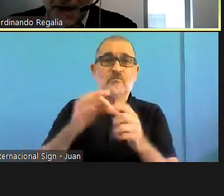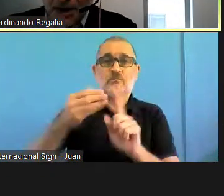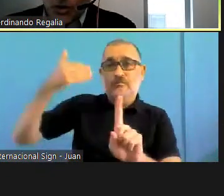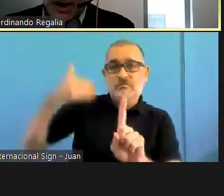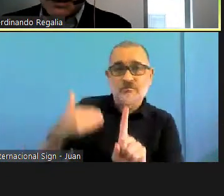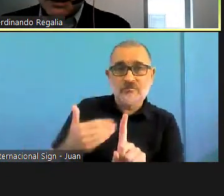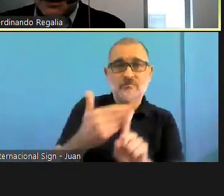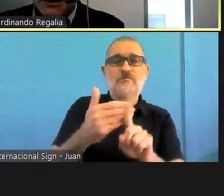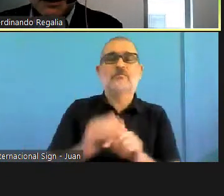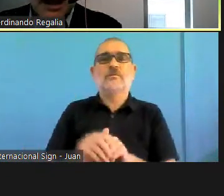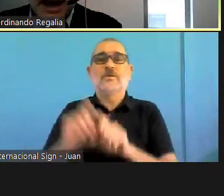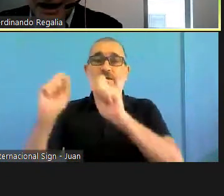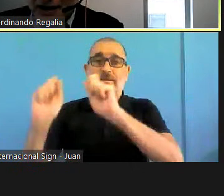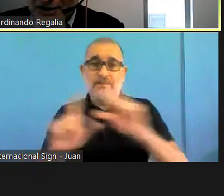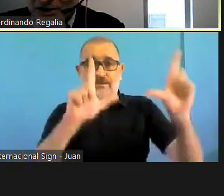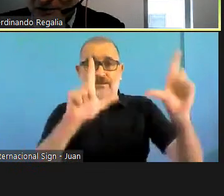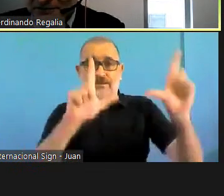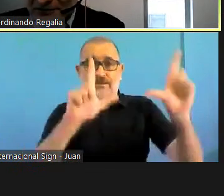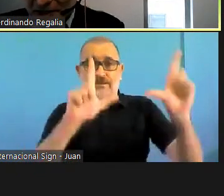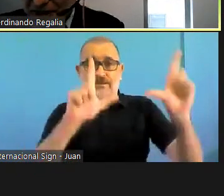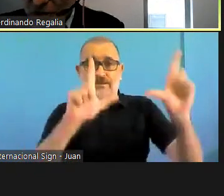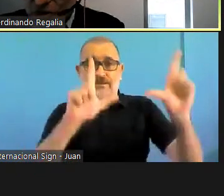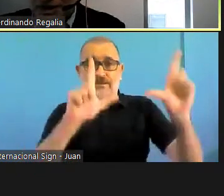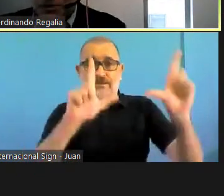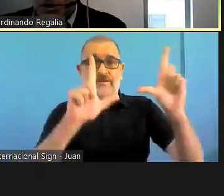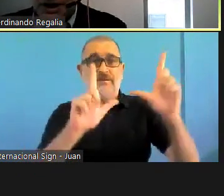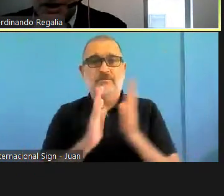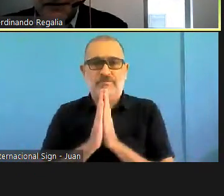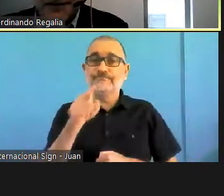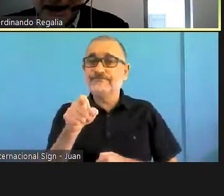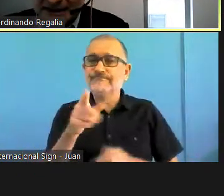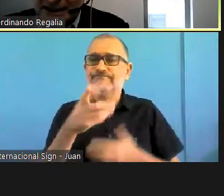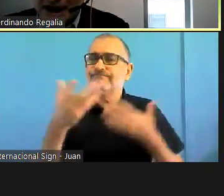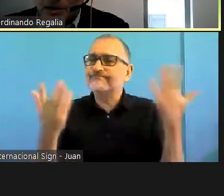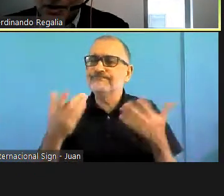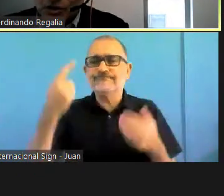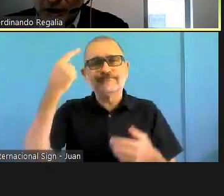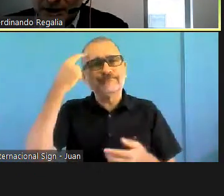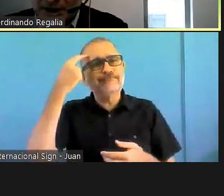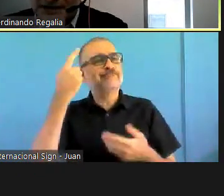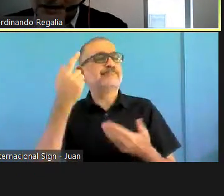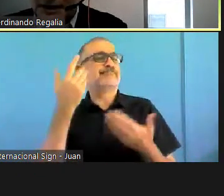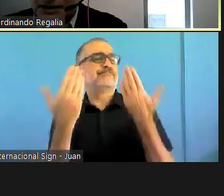In many ways, the line of action for the future that we reflected in our new IDB strategic